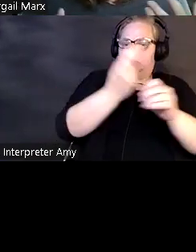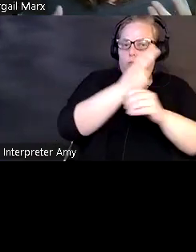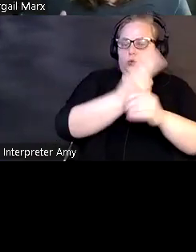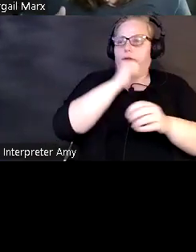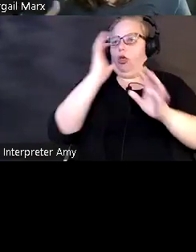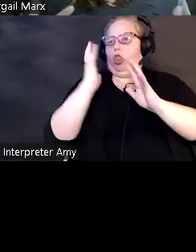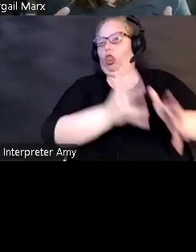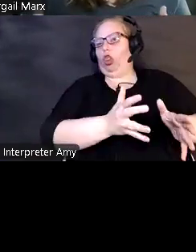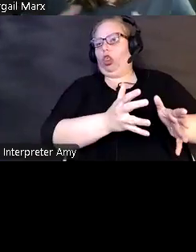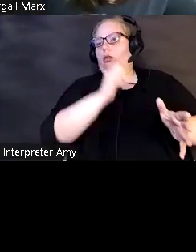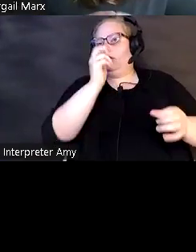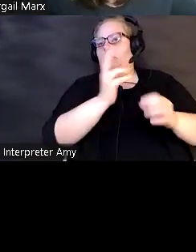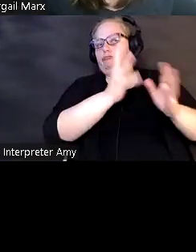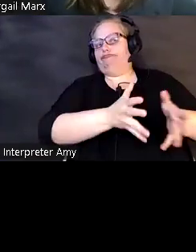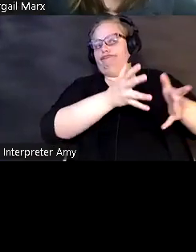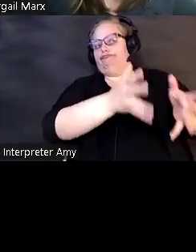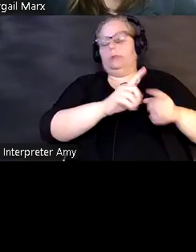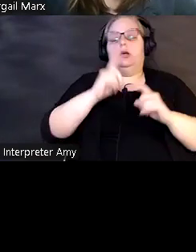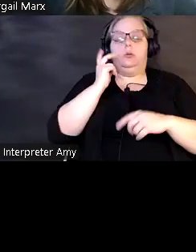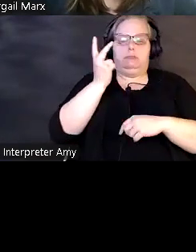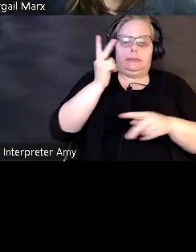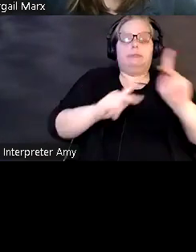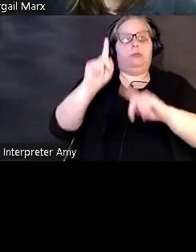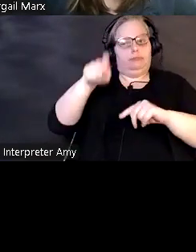And what we see is that people need to develop skills across these areas,